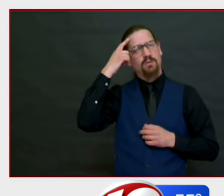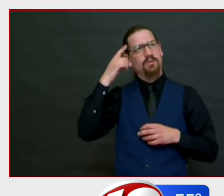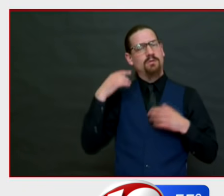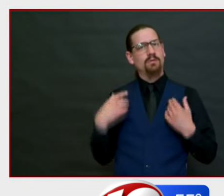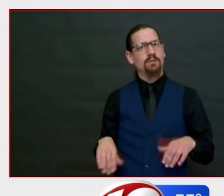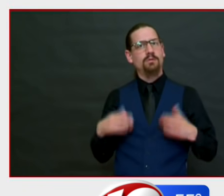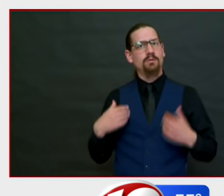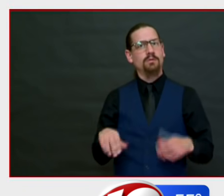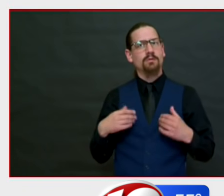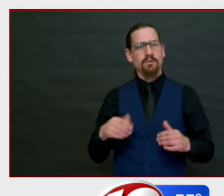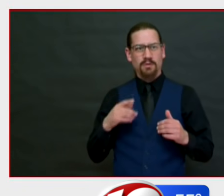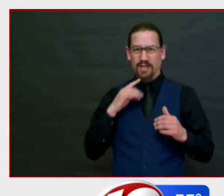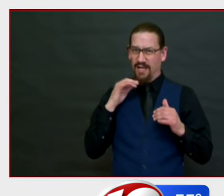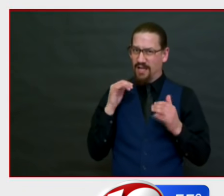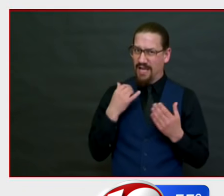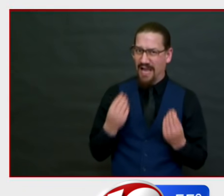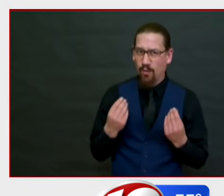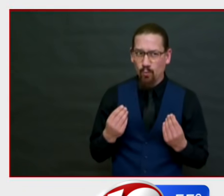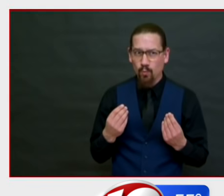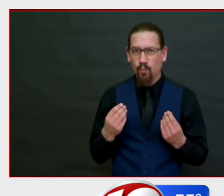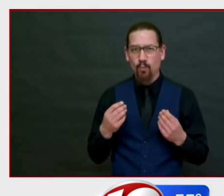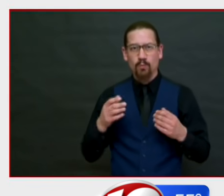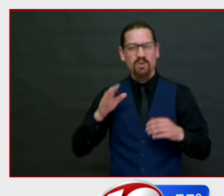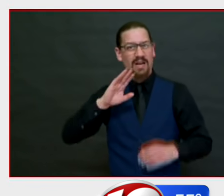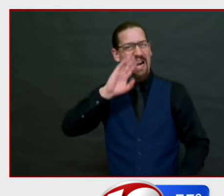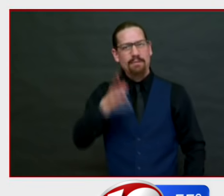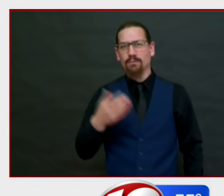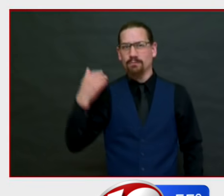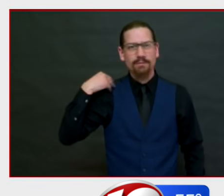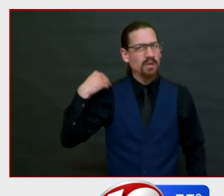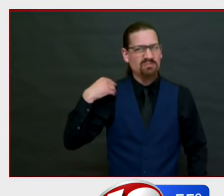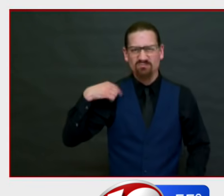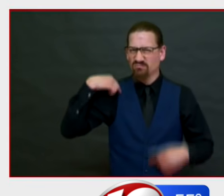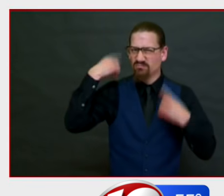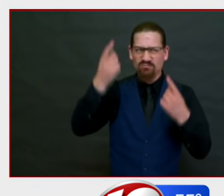TO THINK ABOUT THAT. WE ARE BUILDING AN ENTIRELY NEW